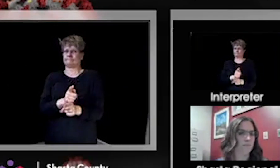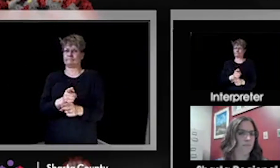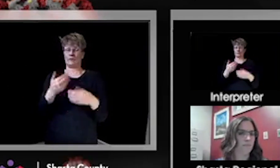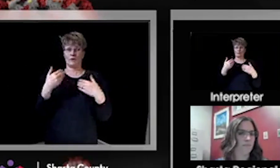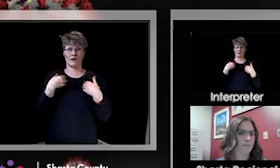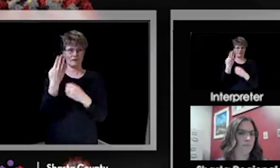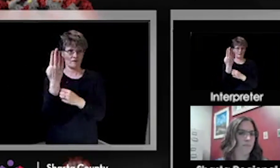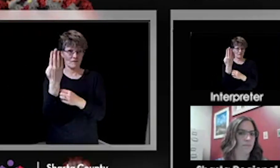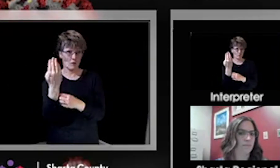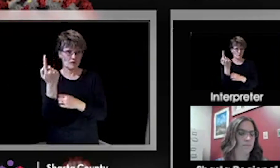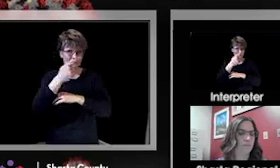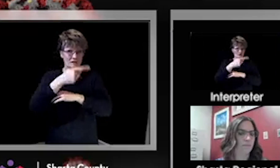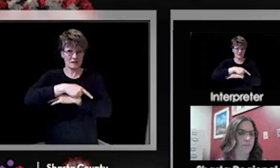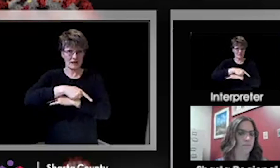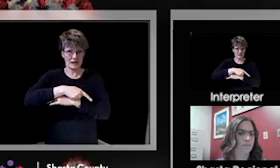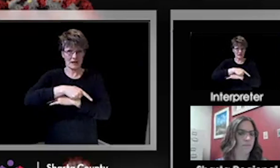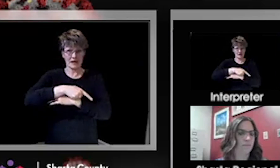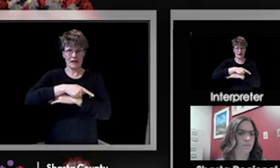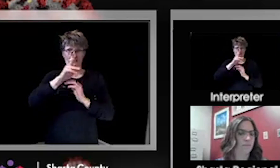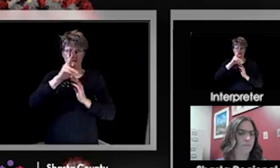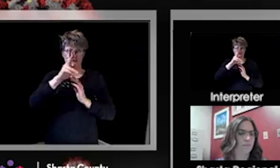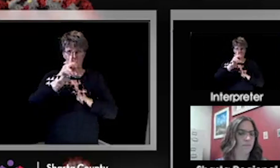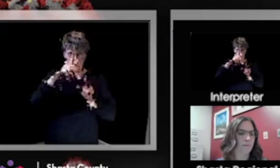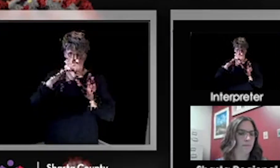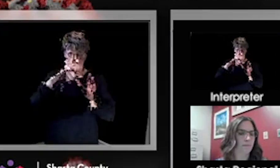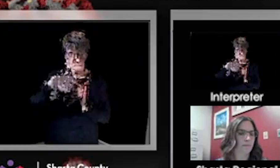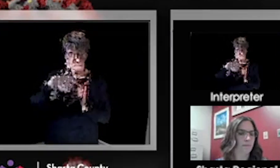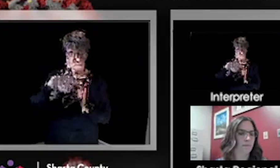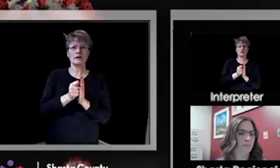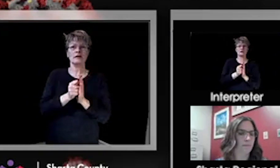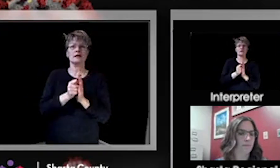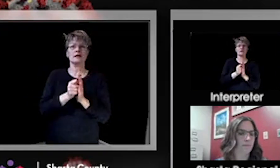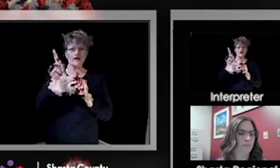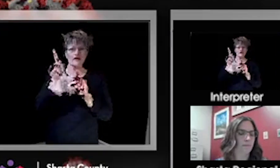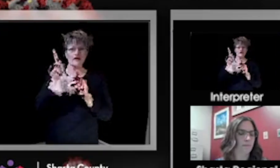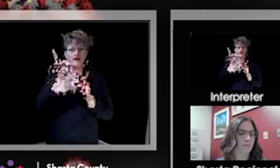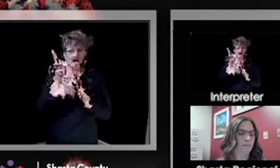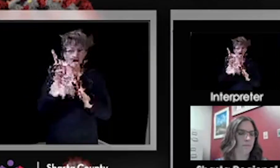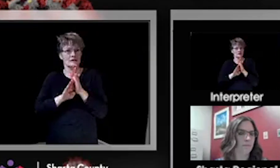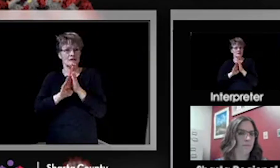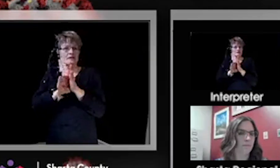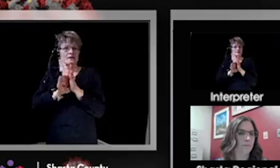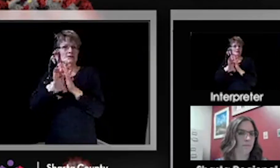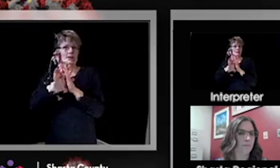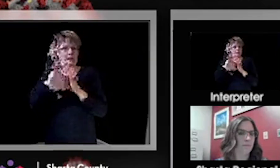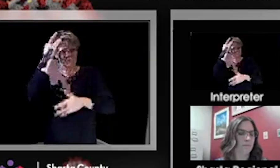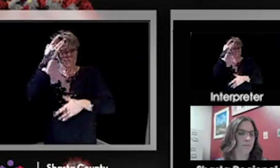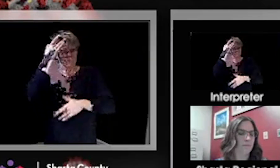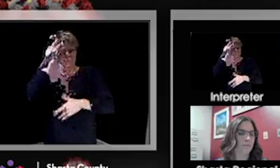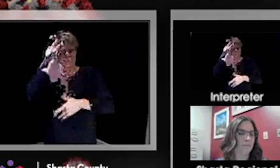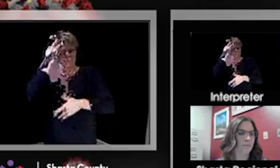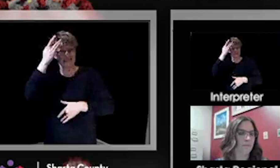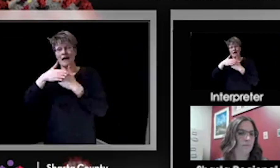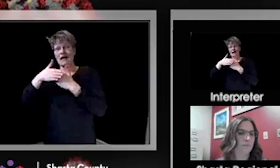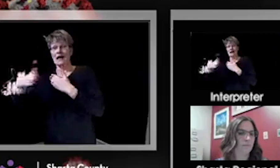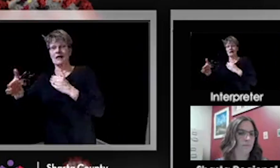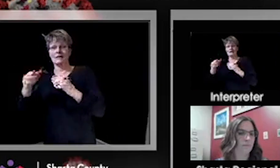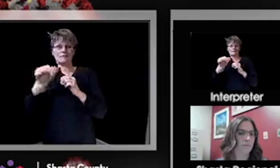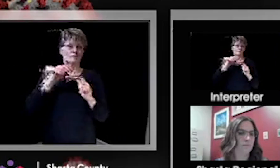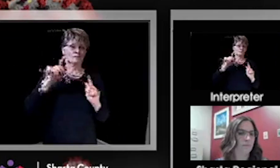that you can actually see cases come up after exposure to an infectious person.